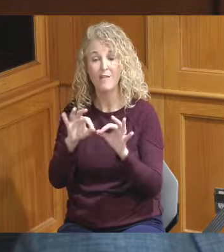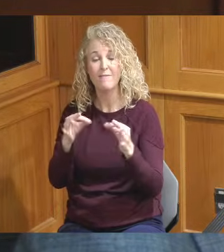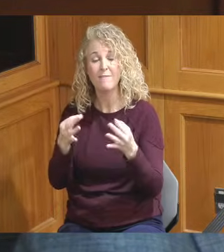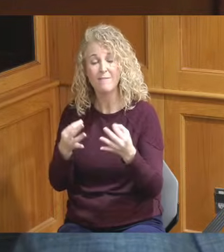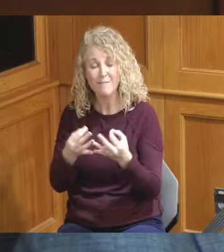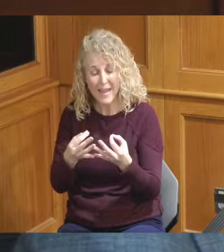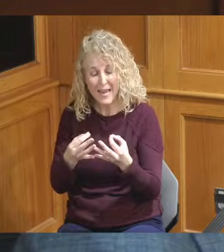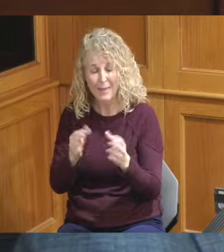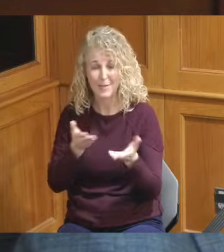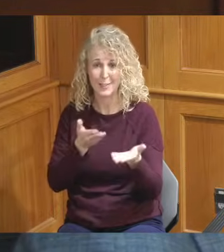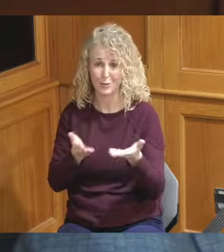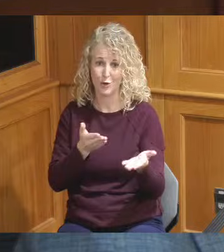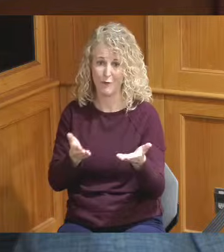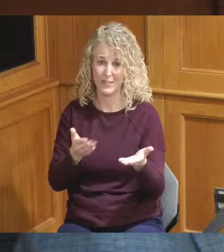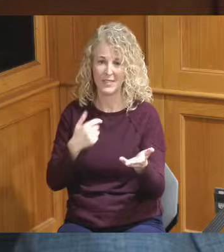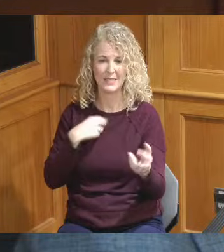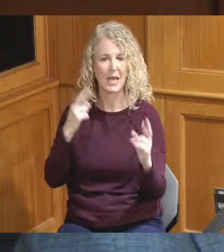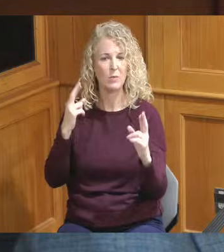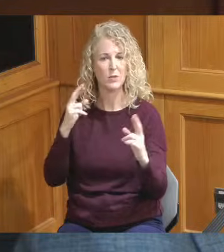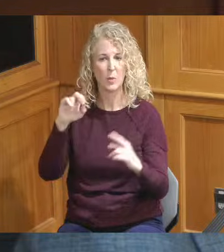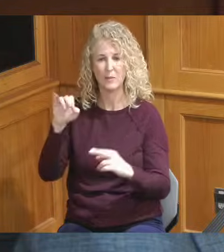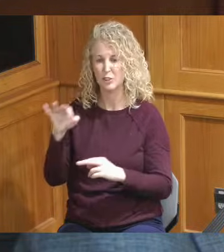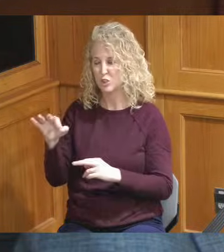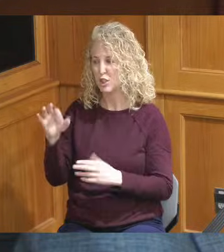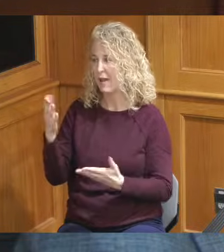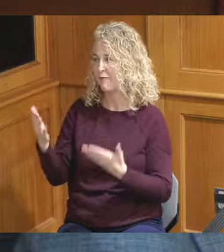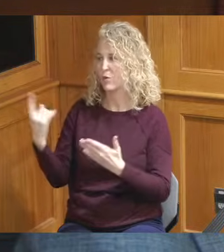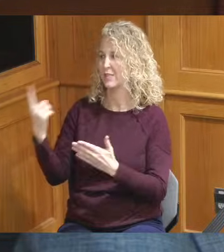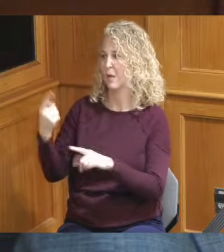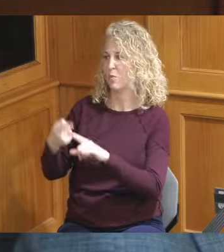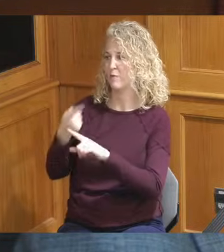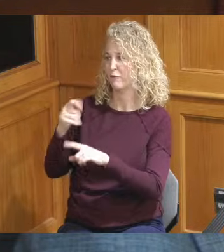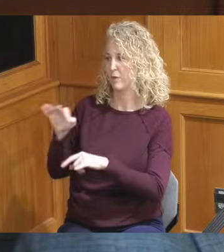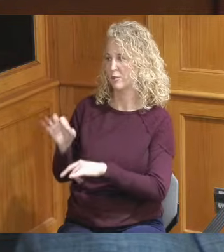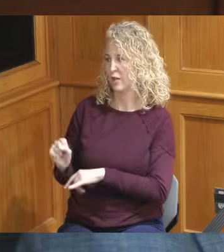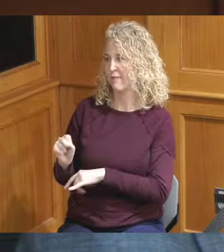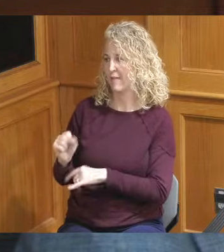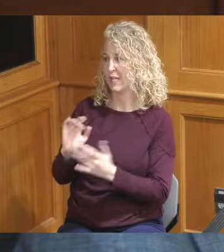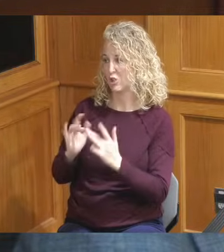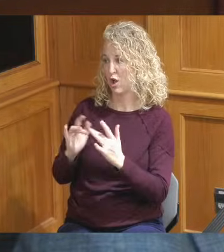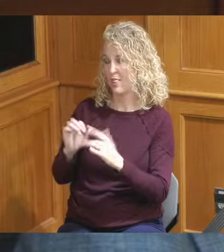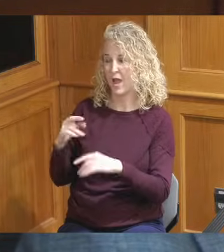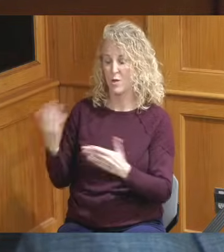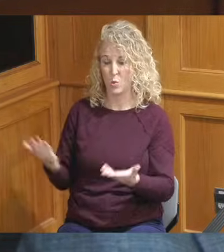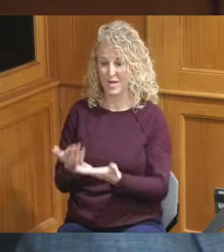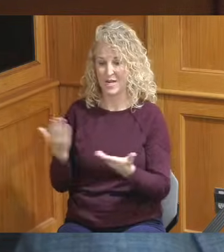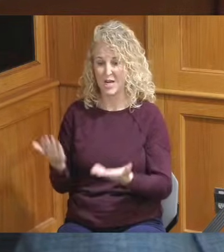services. And I was hoping that Jeff, either yourself or someone that's online from JFS could